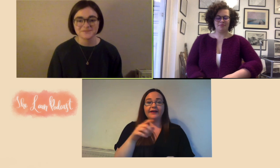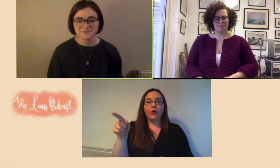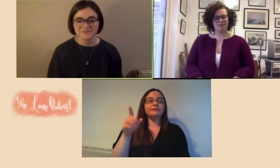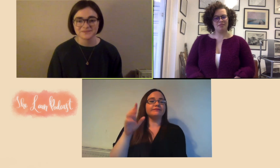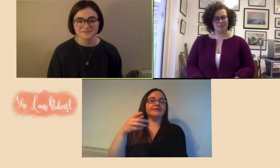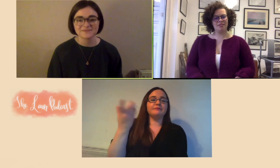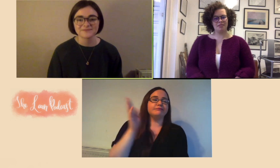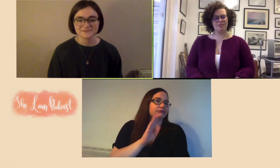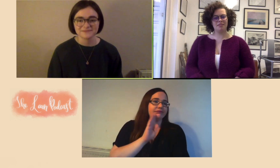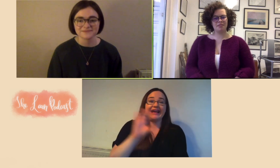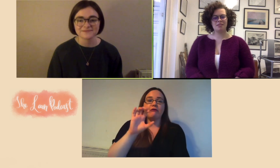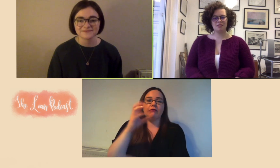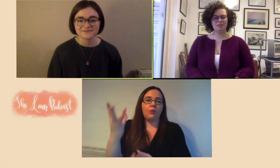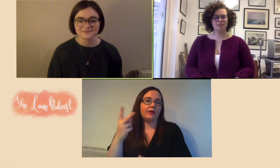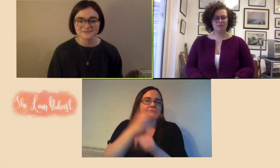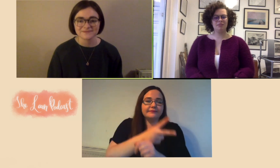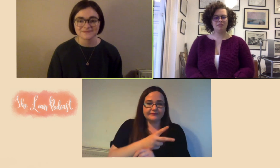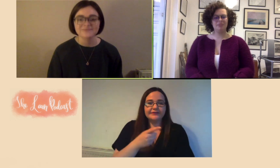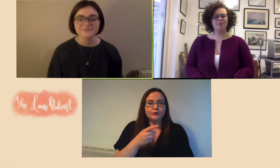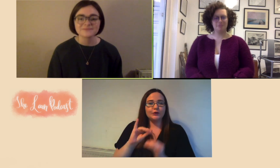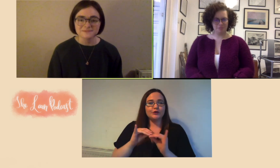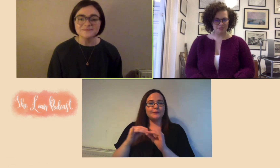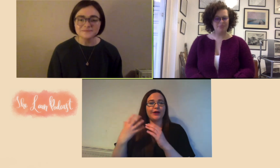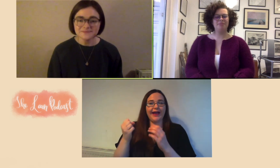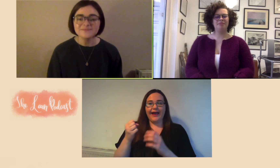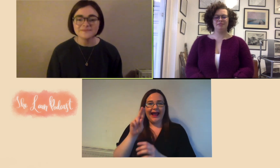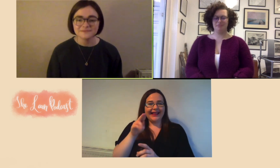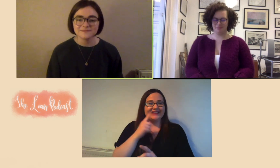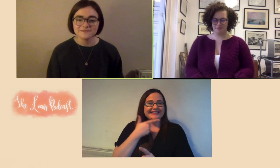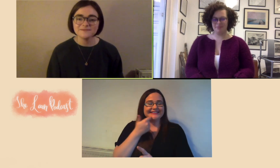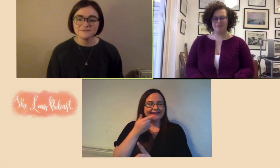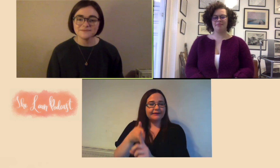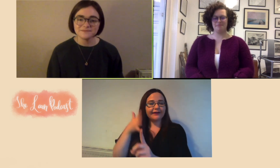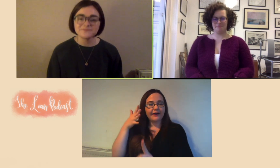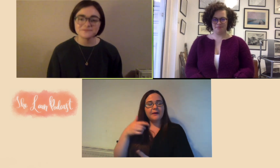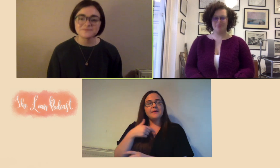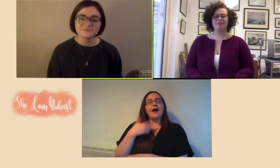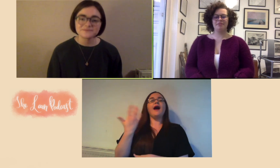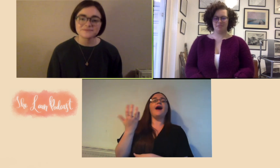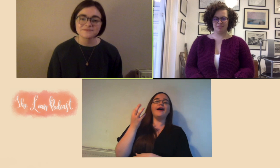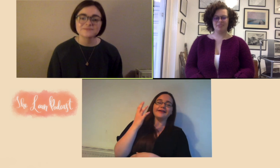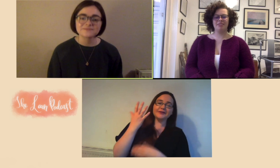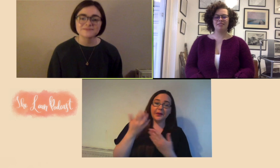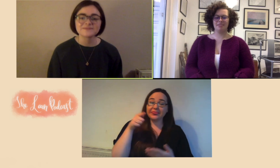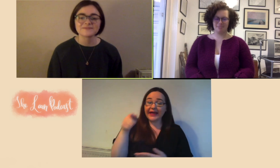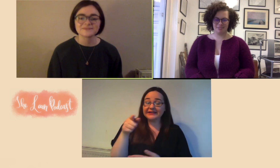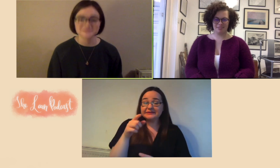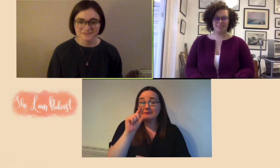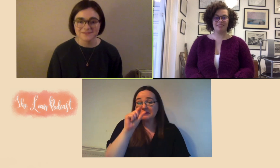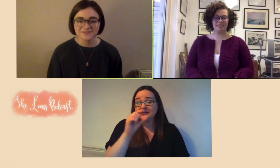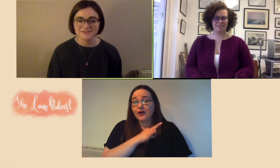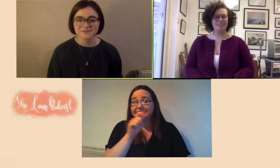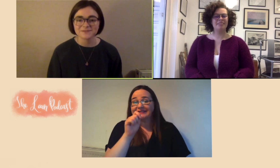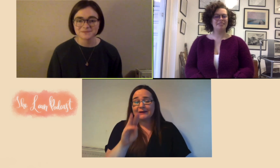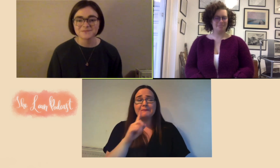If a deaf person wants to make a comment, it's easier for them to kind of catch their faces on screen without having a mix of hearing participants on the screen.